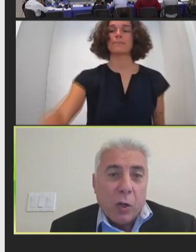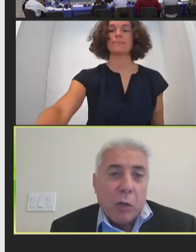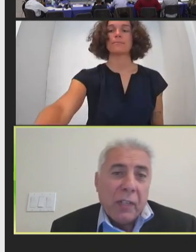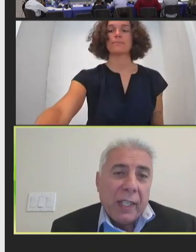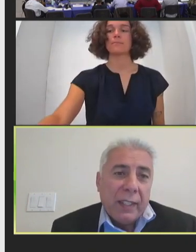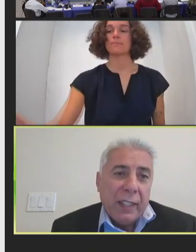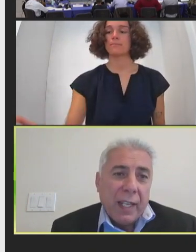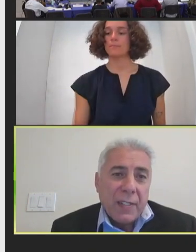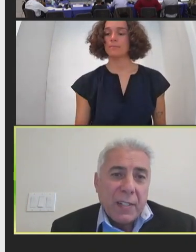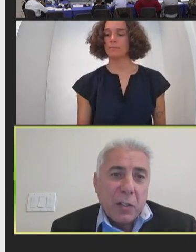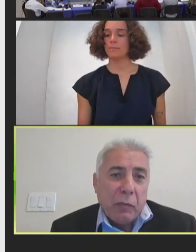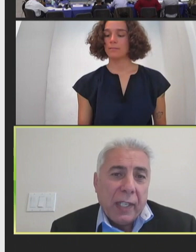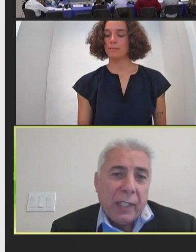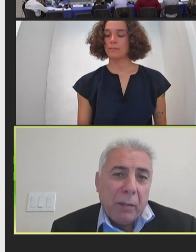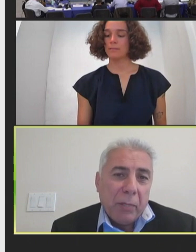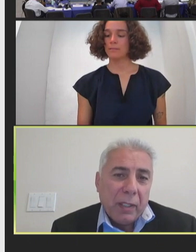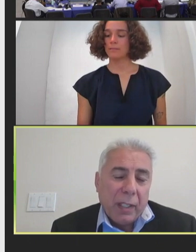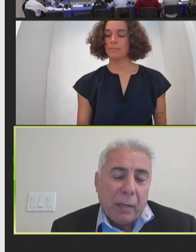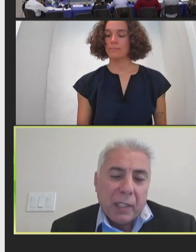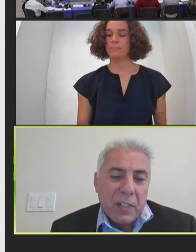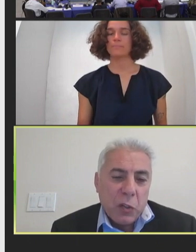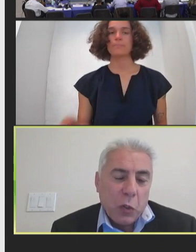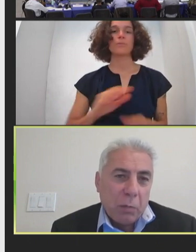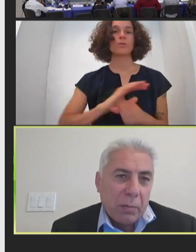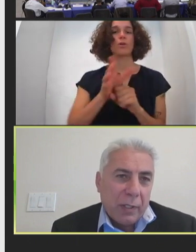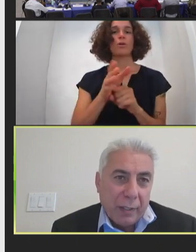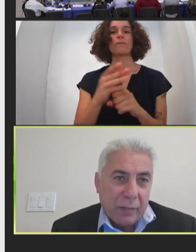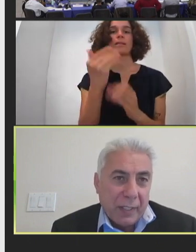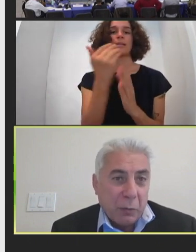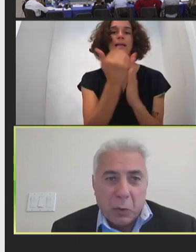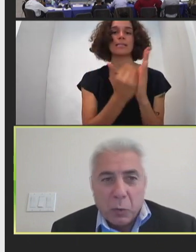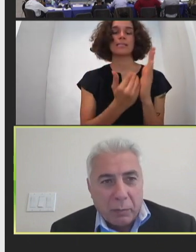COVID-19 lessons. COVID-19 pandemic disturbed everything we did. I mean,